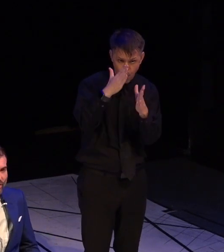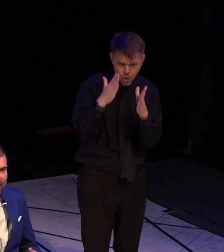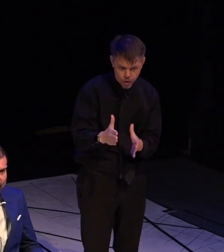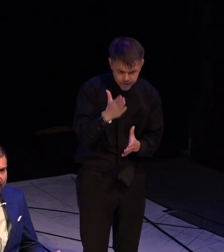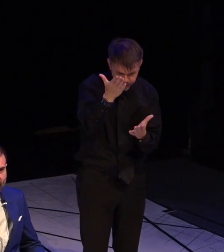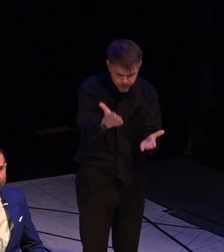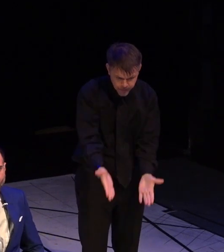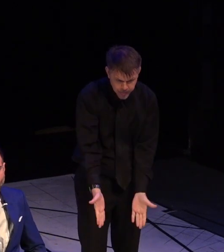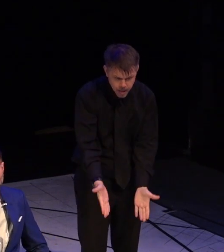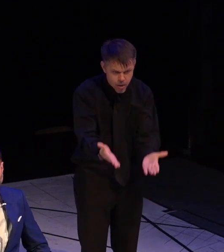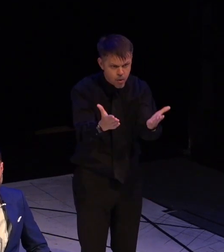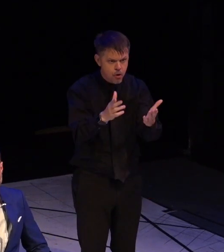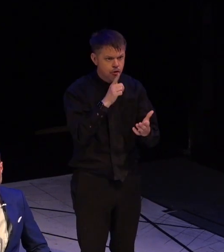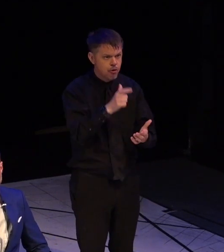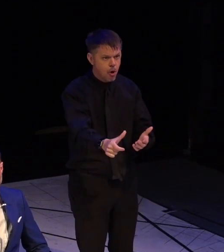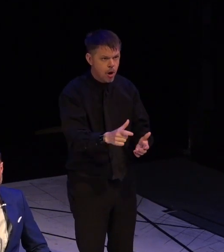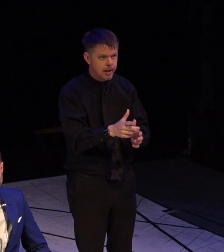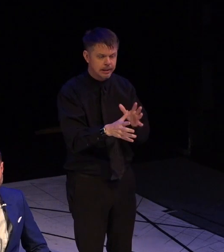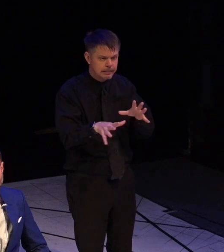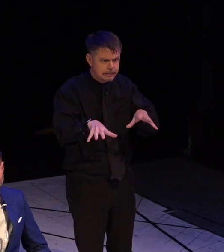for not taking any moments for granted,